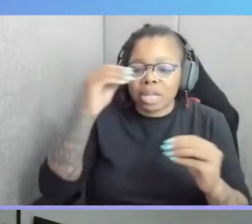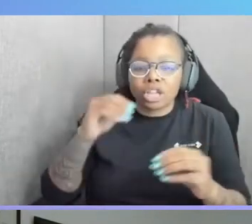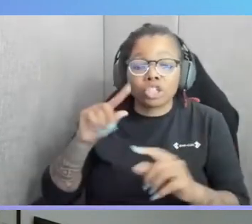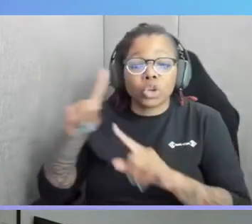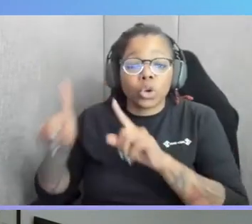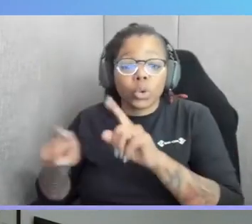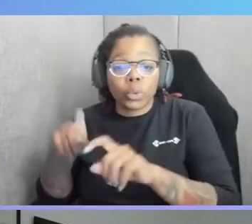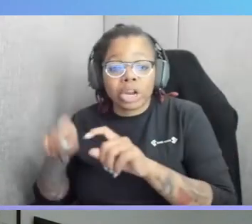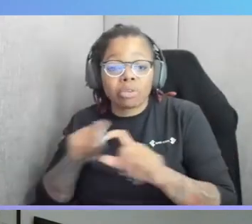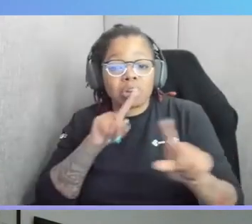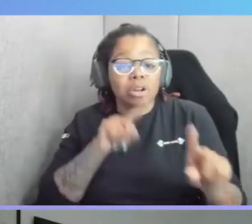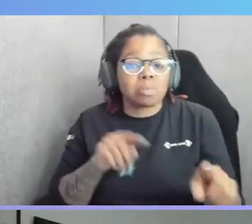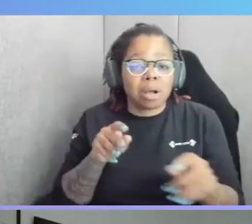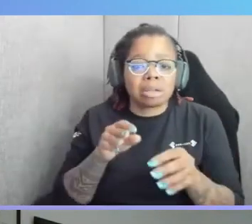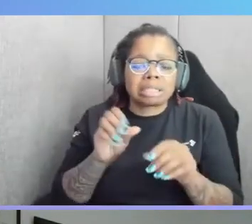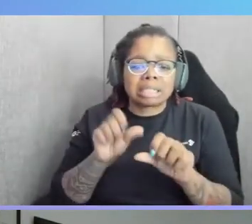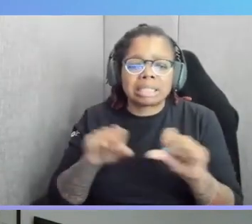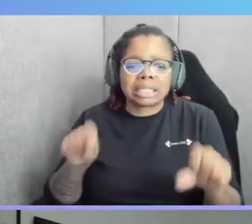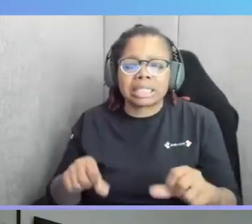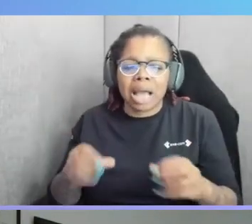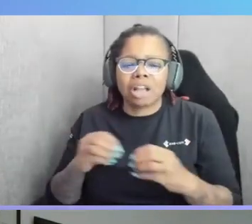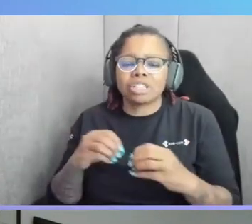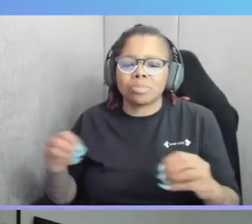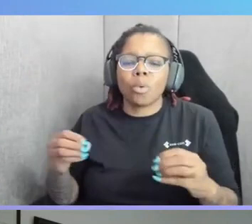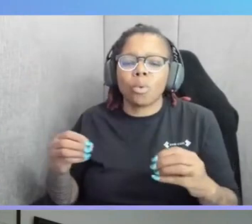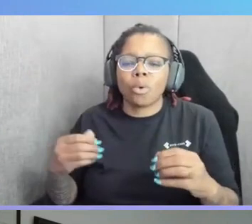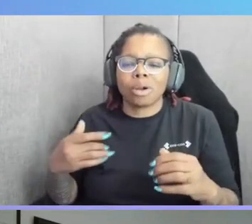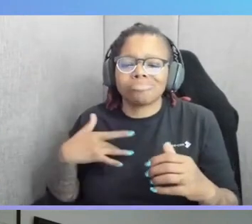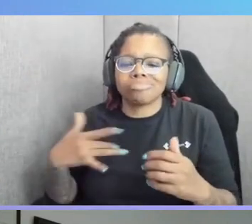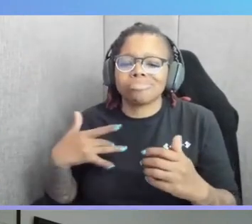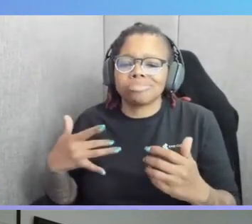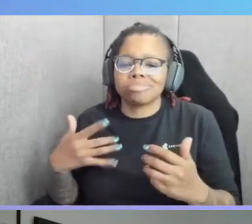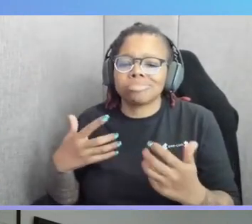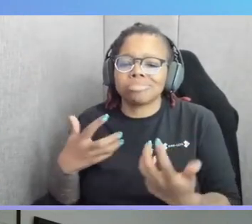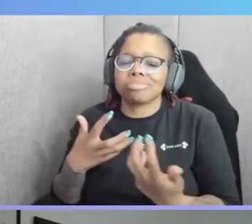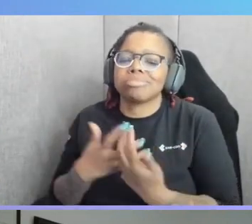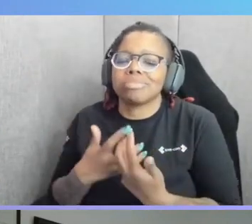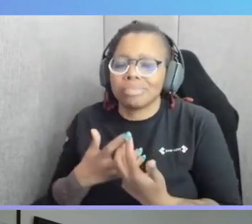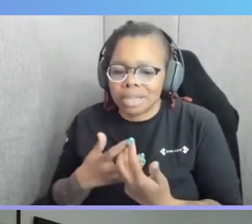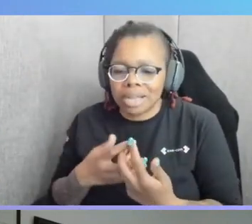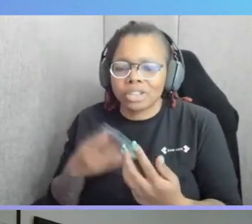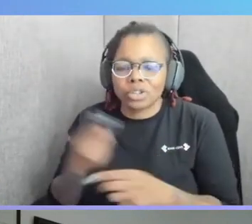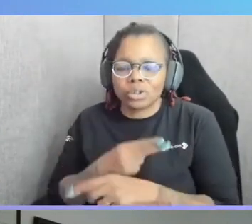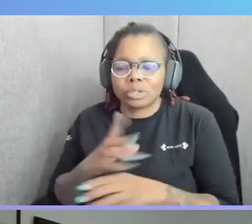more likely to fit with those user needs. And while none of